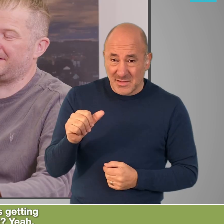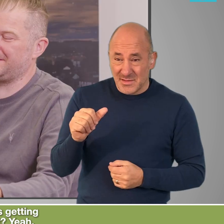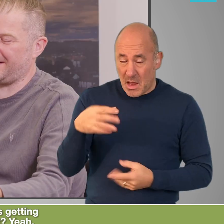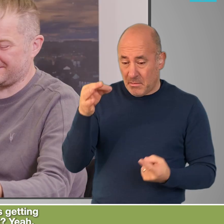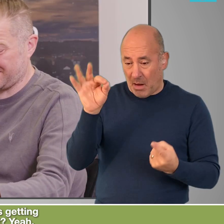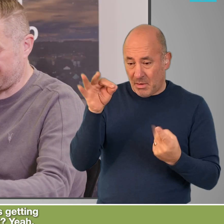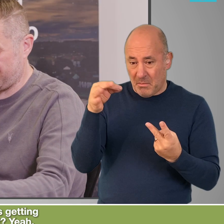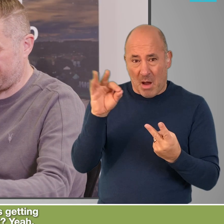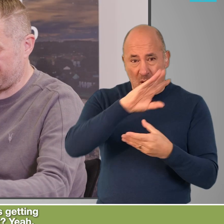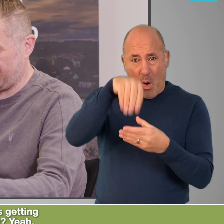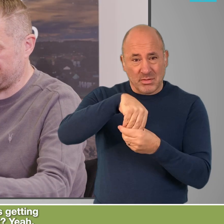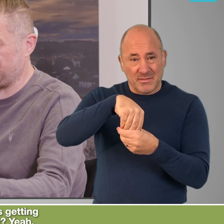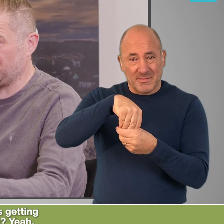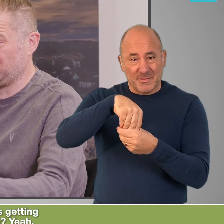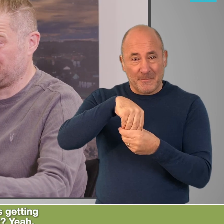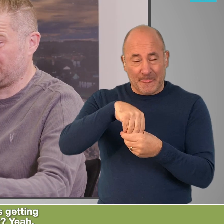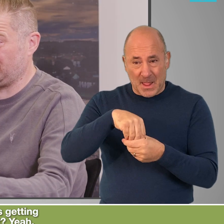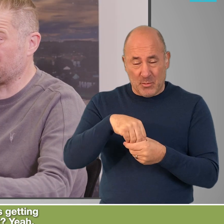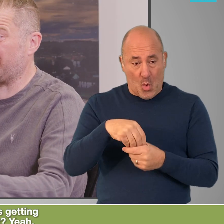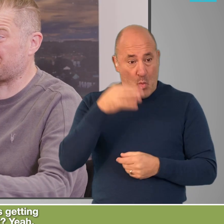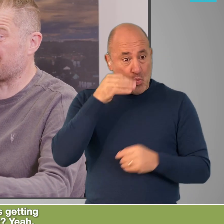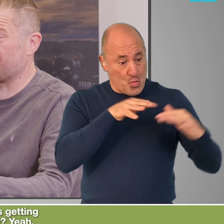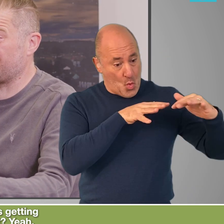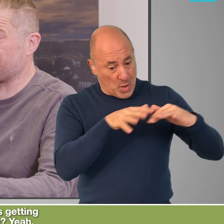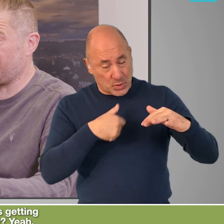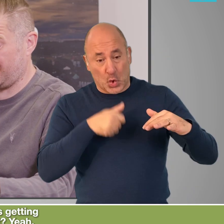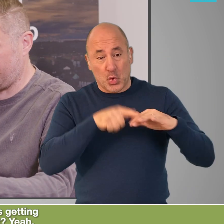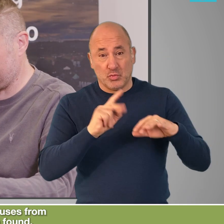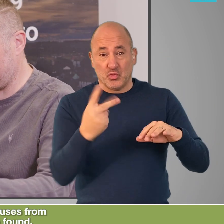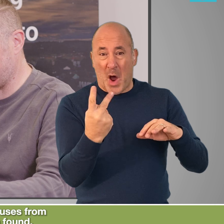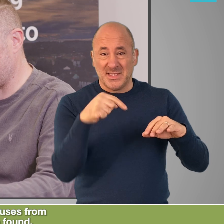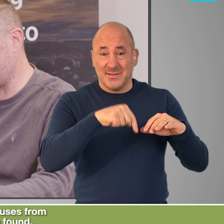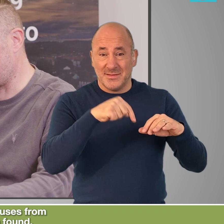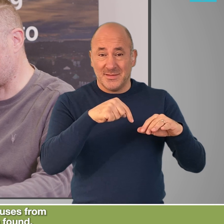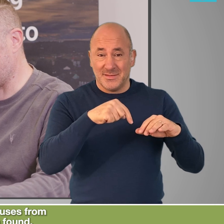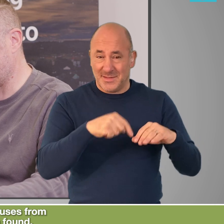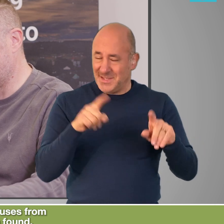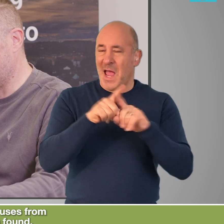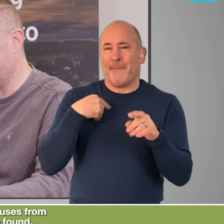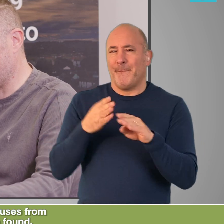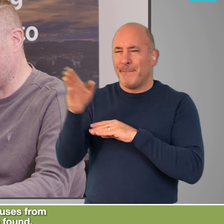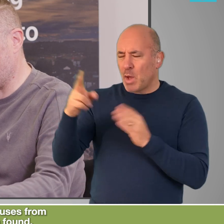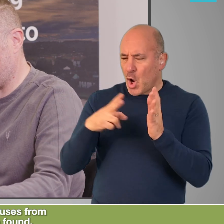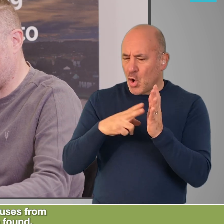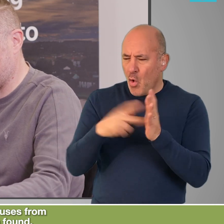Yeah, that's it. It's getting two ticks, isn't it? Yeah. You're getting two uses from it. And what I've found,